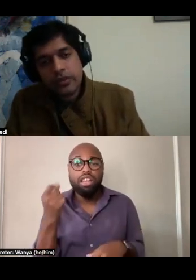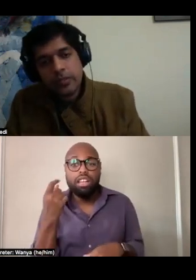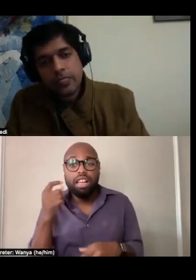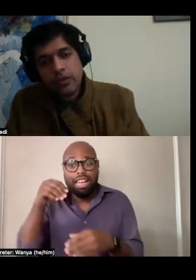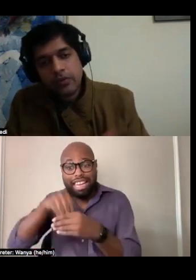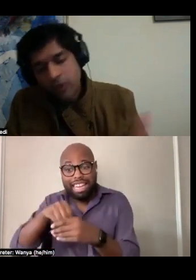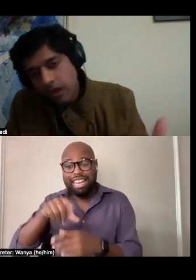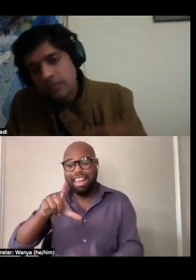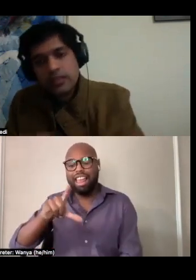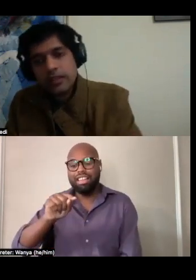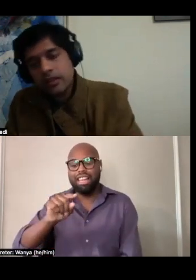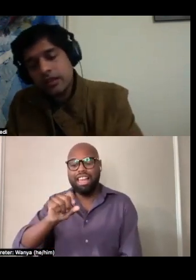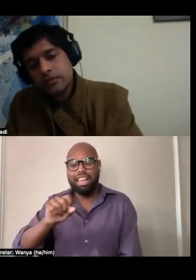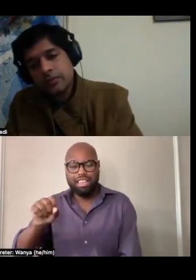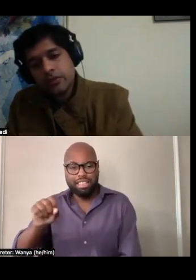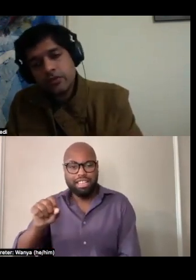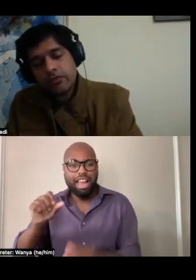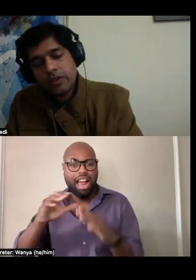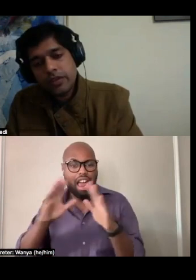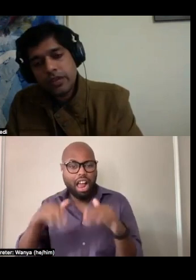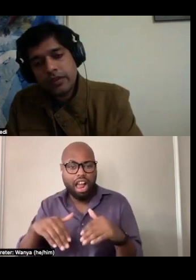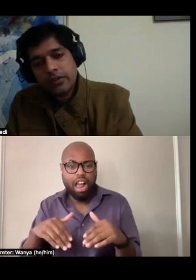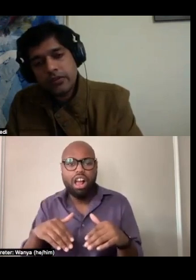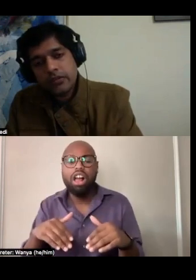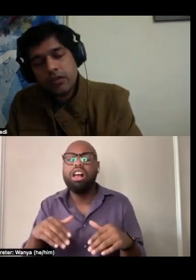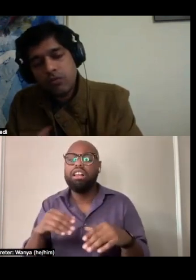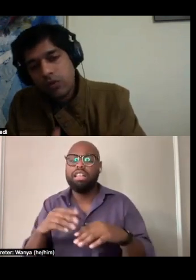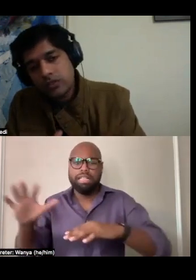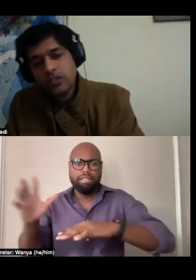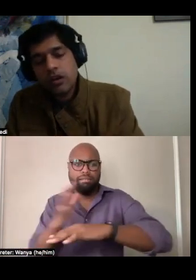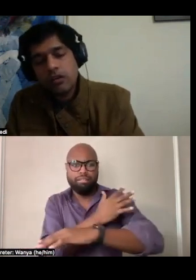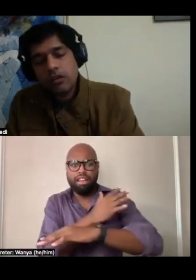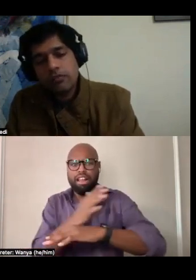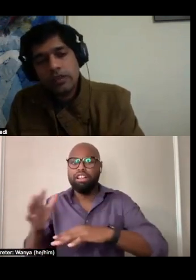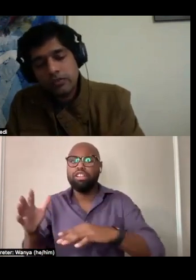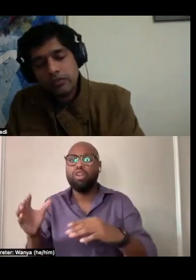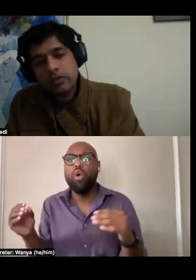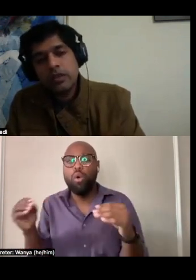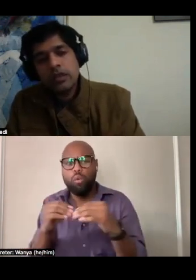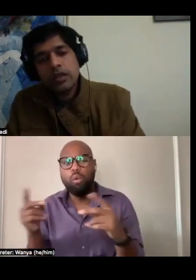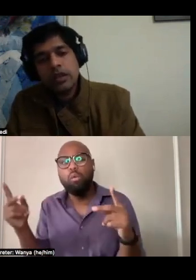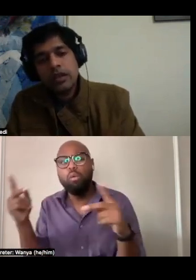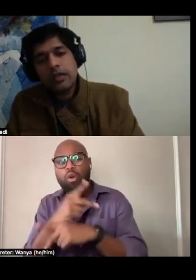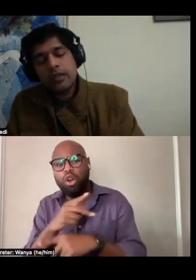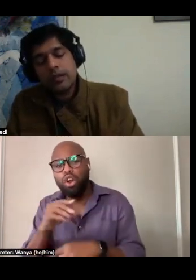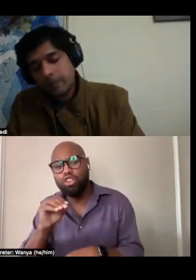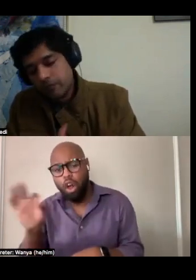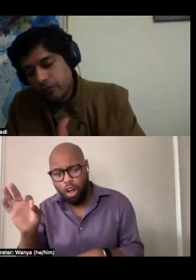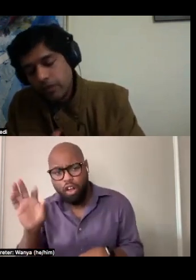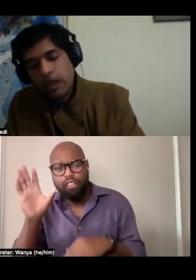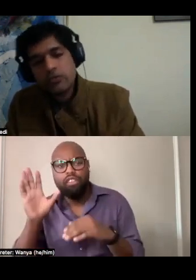across the spectrum of indicators are worse off even from the household